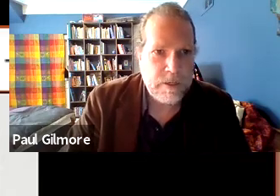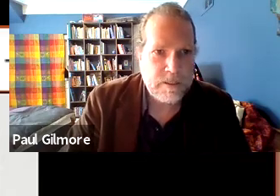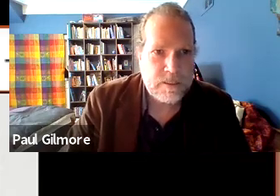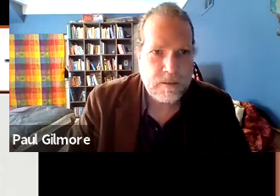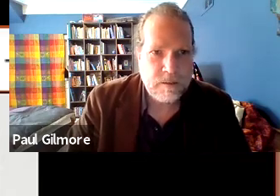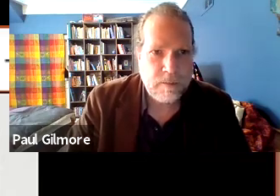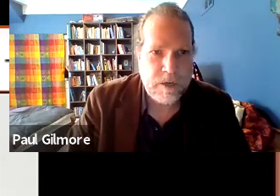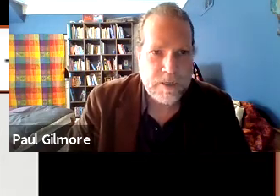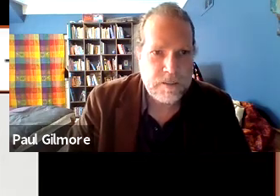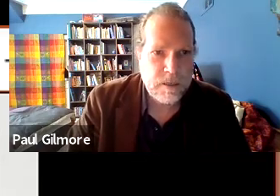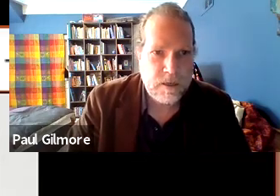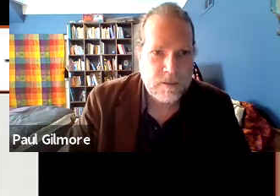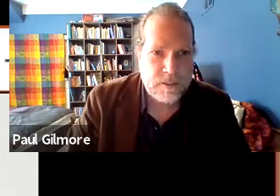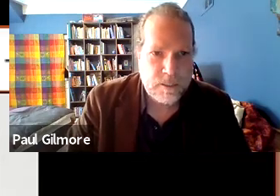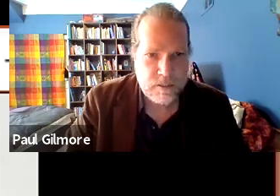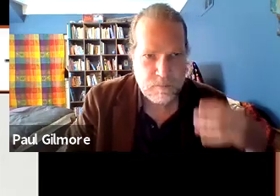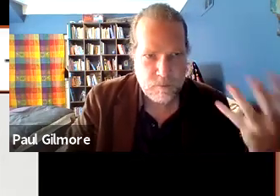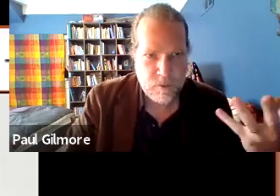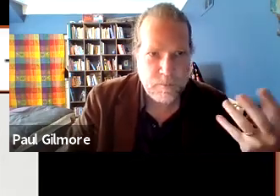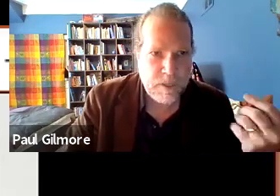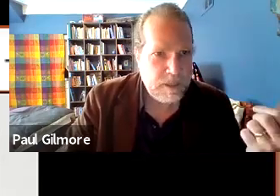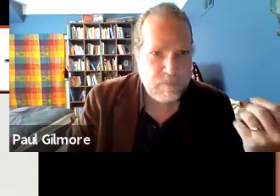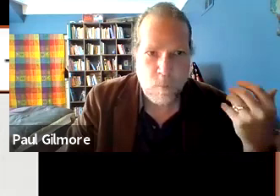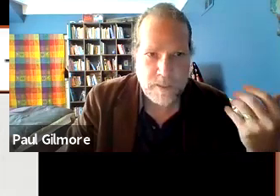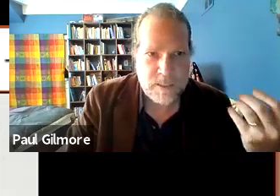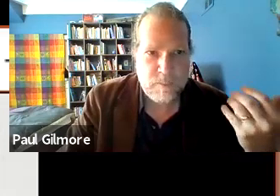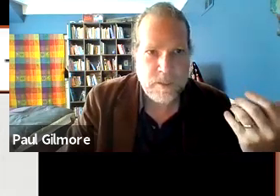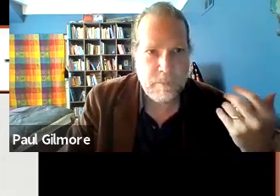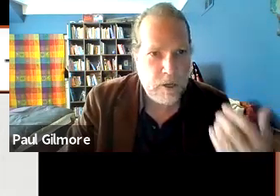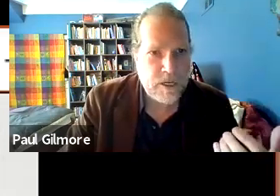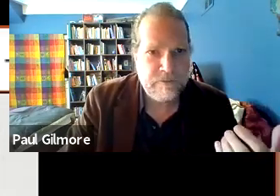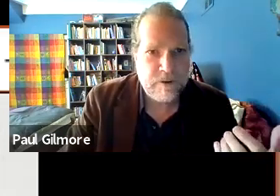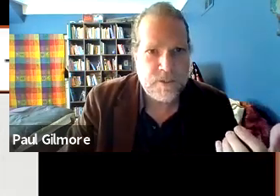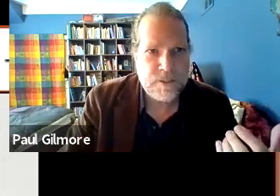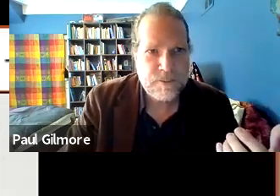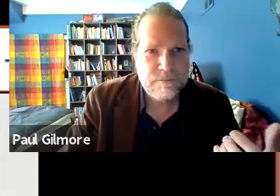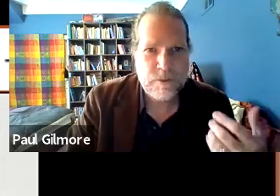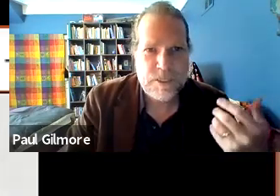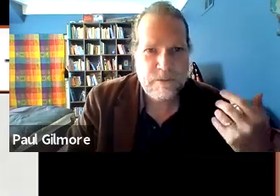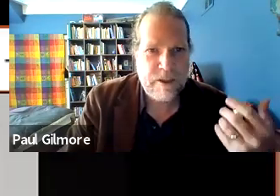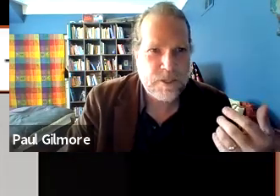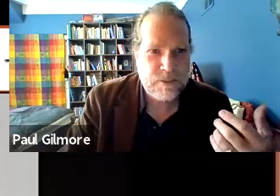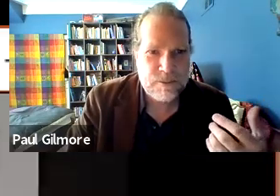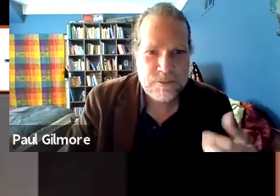Americans, American citizen group that wants to put America first first and affections